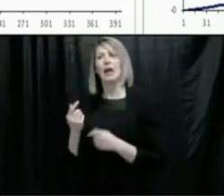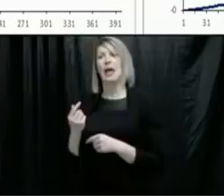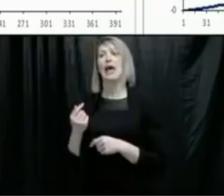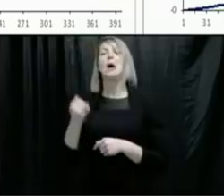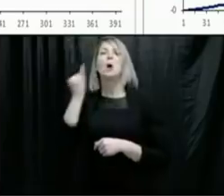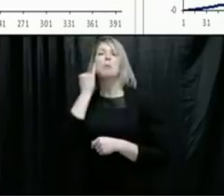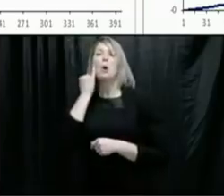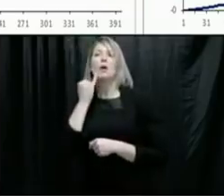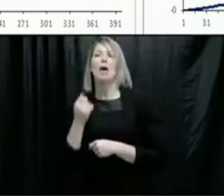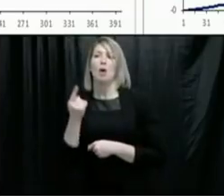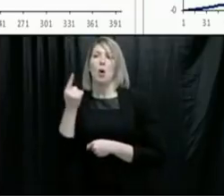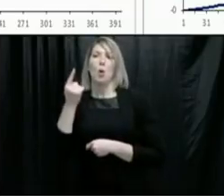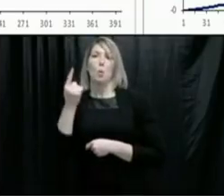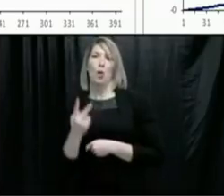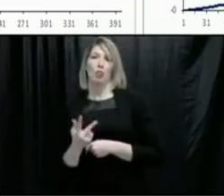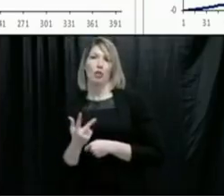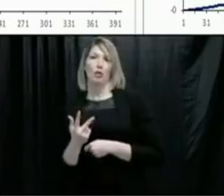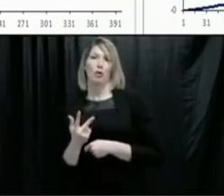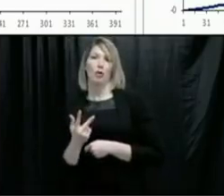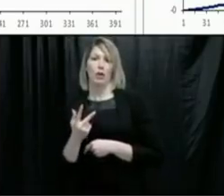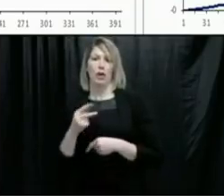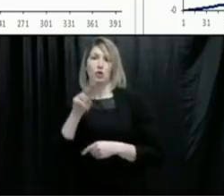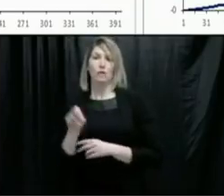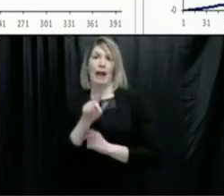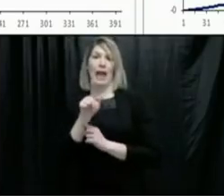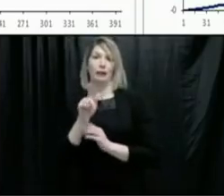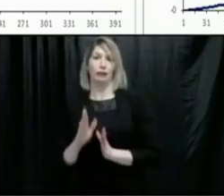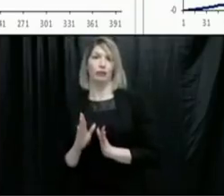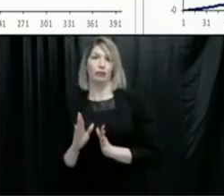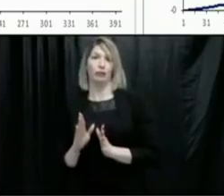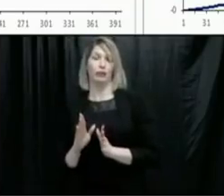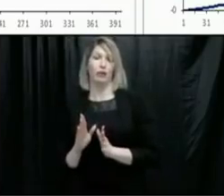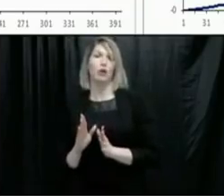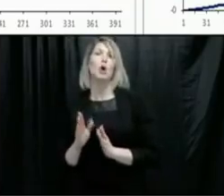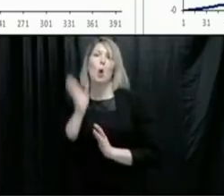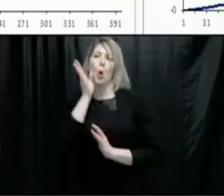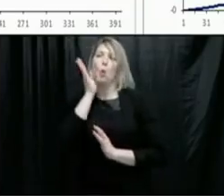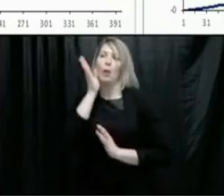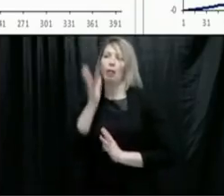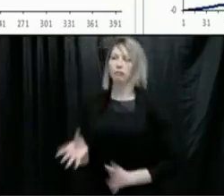INFORMATION, THEIR ASSUMPTION IS ASSUME THAT ONE-THIRD OF THE